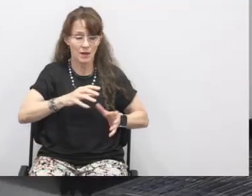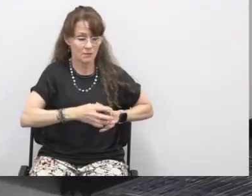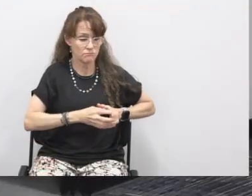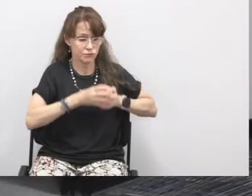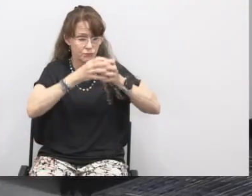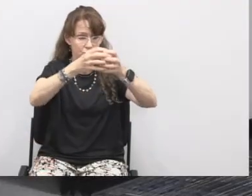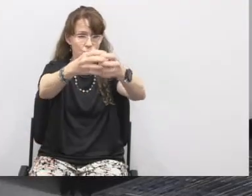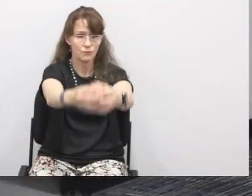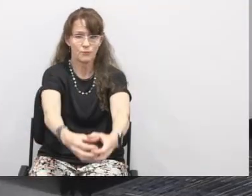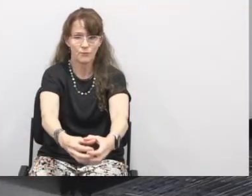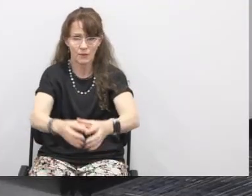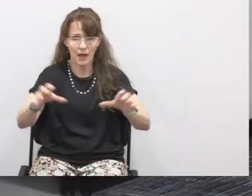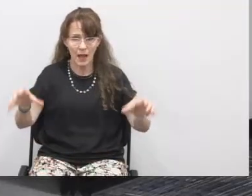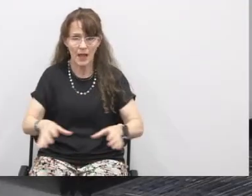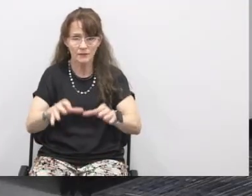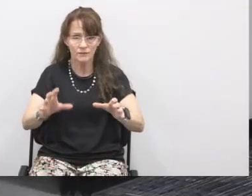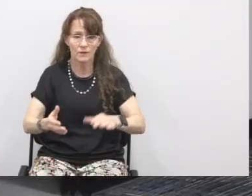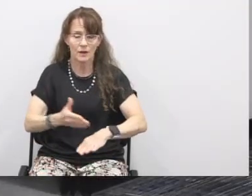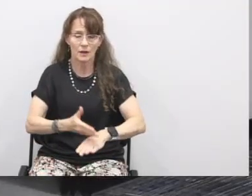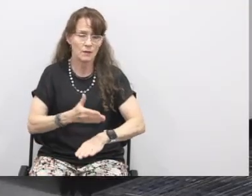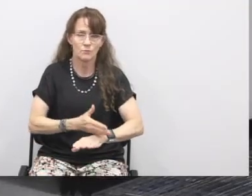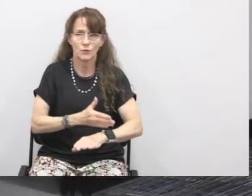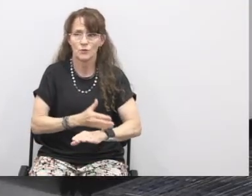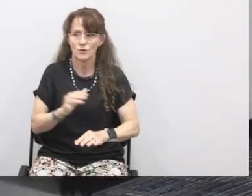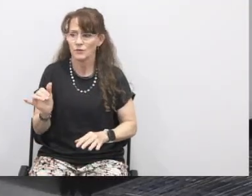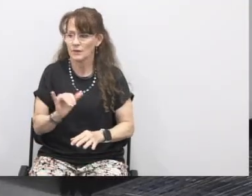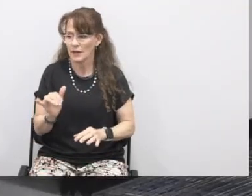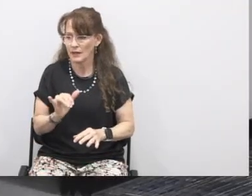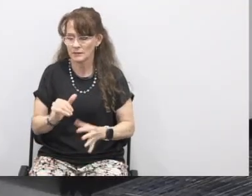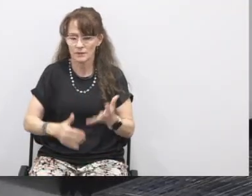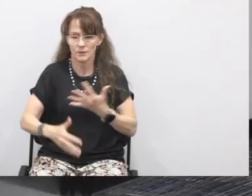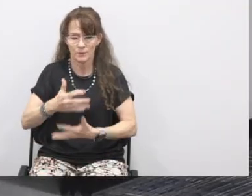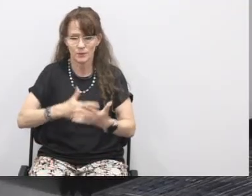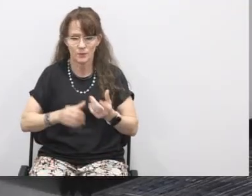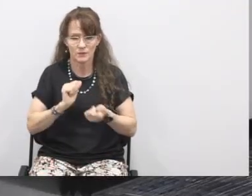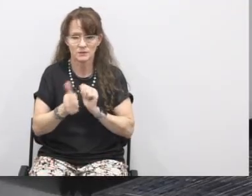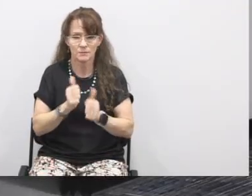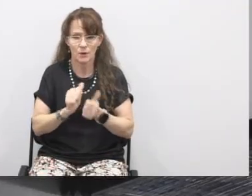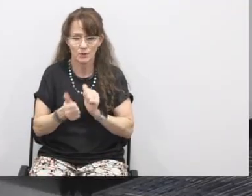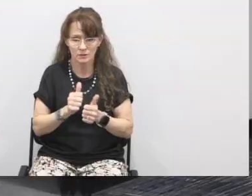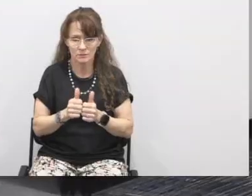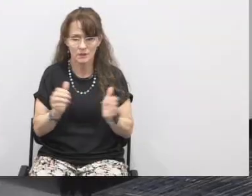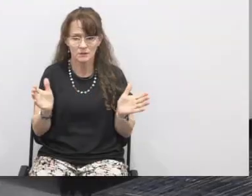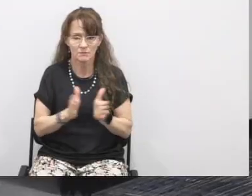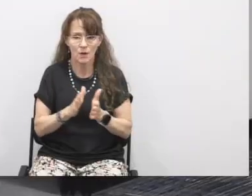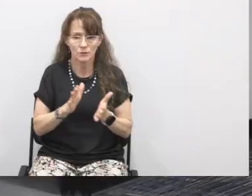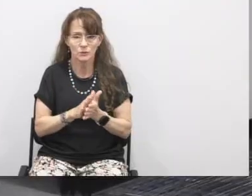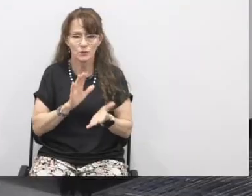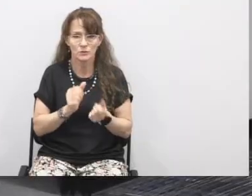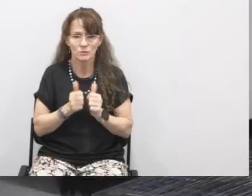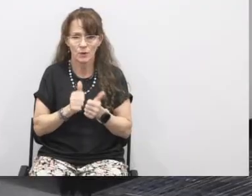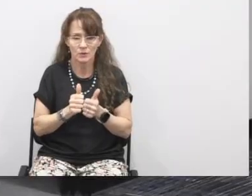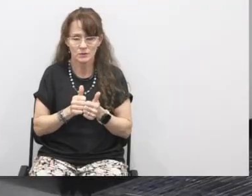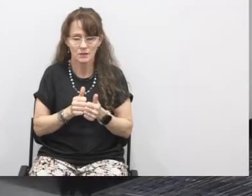having activities to improve like engagement in sports that we have at our, we have small school sports, so improve engagement in that.